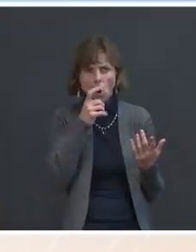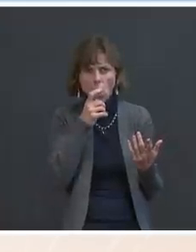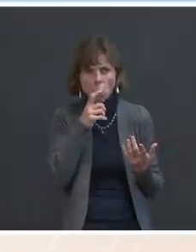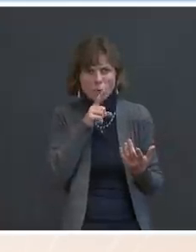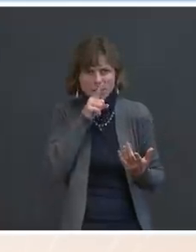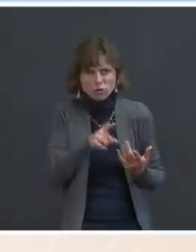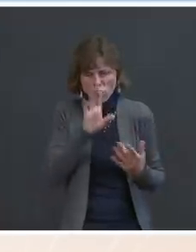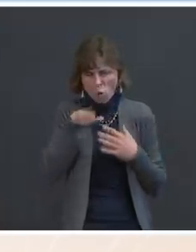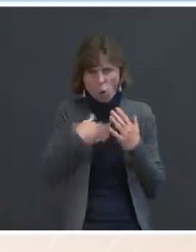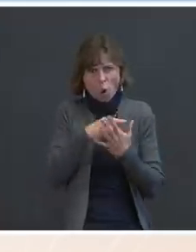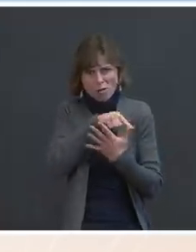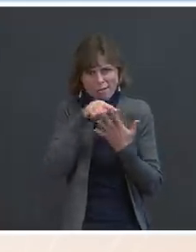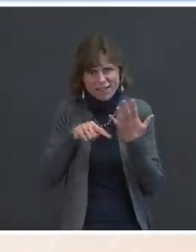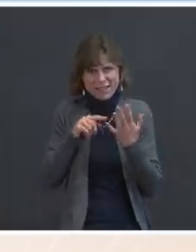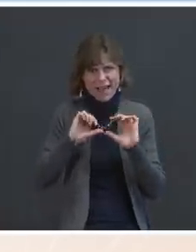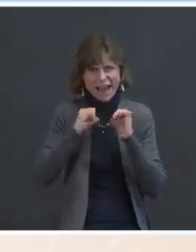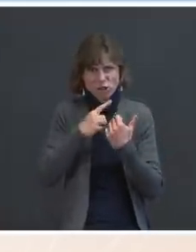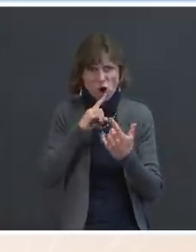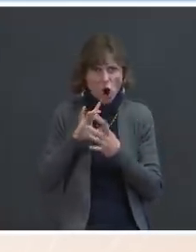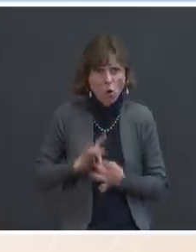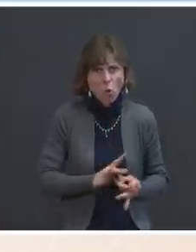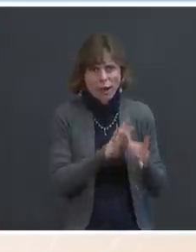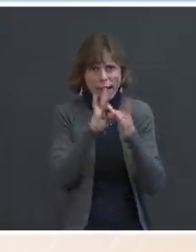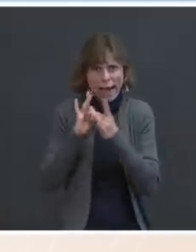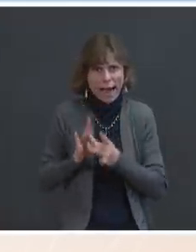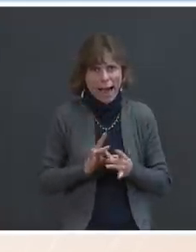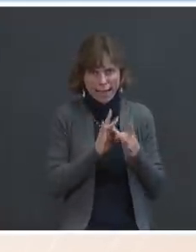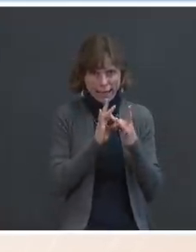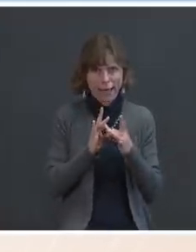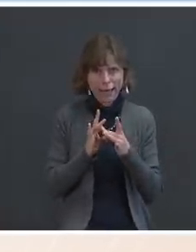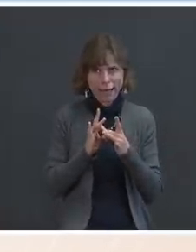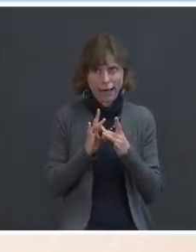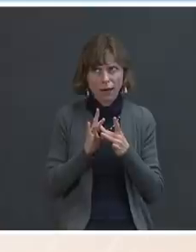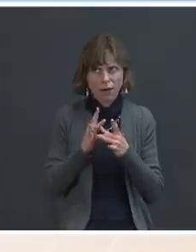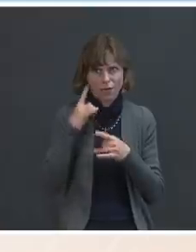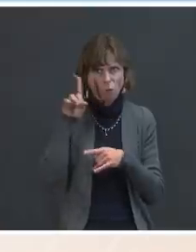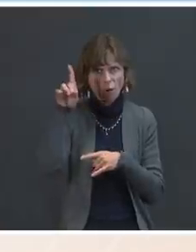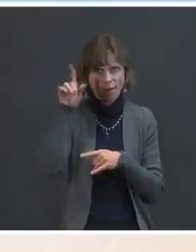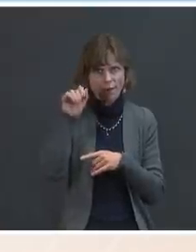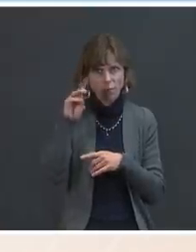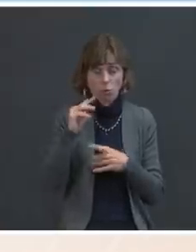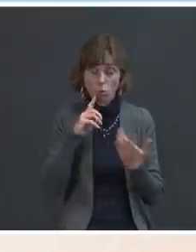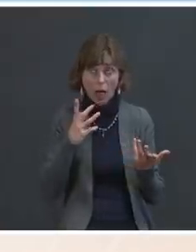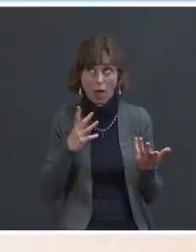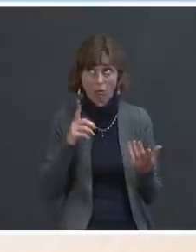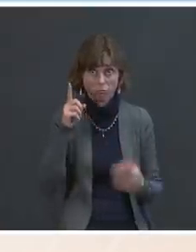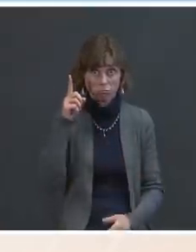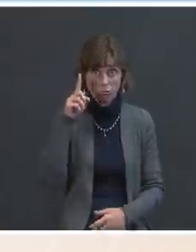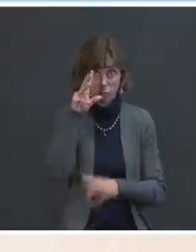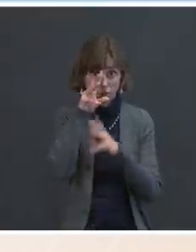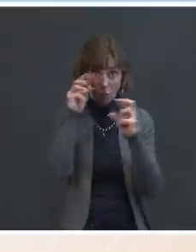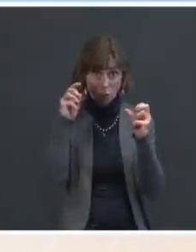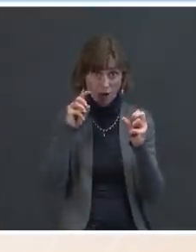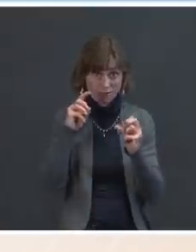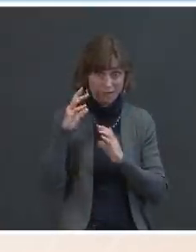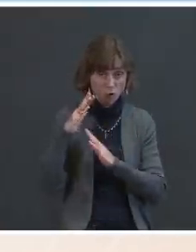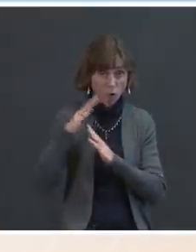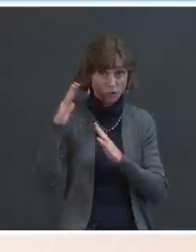are coordinating to the administration's overall goals? Ms. Psaki: Well, ultimately, the President is responsible for the policy